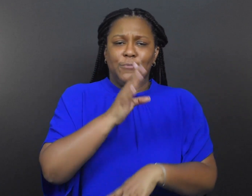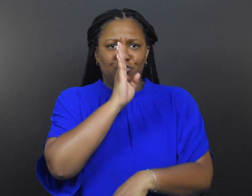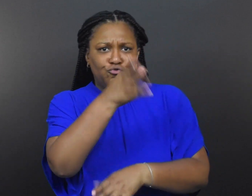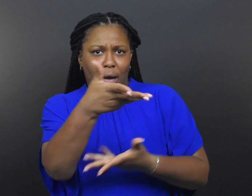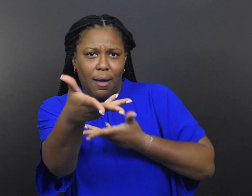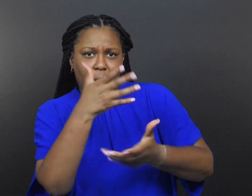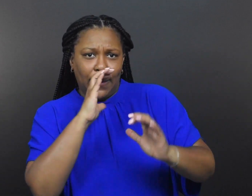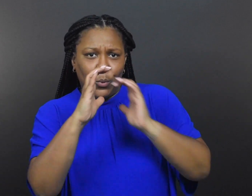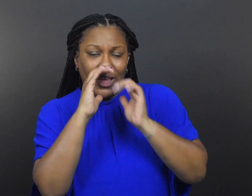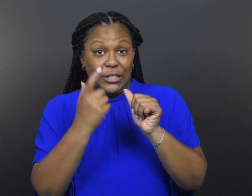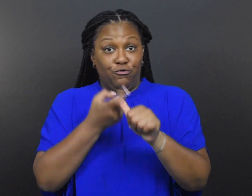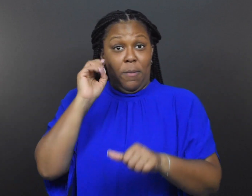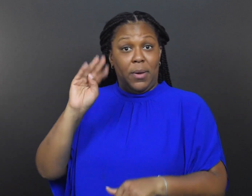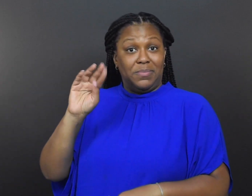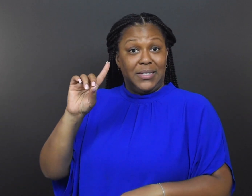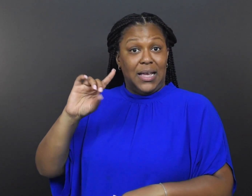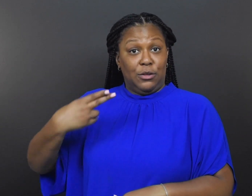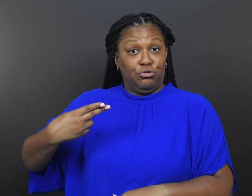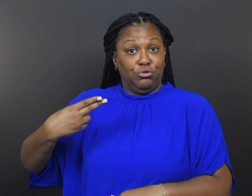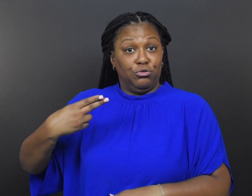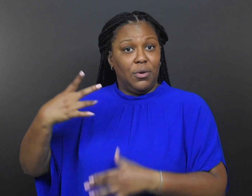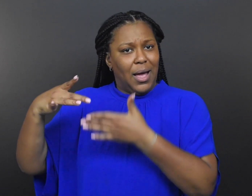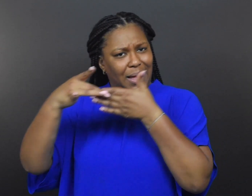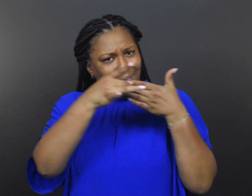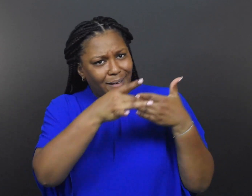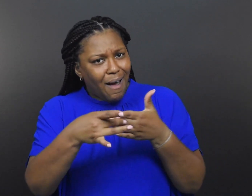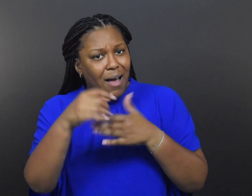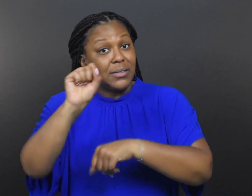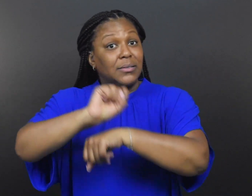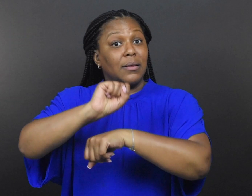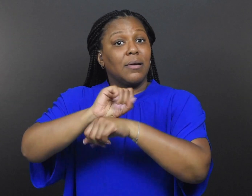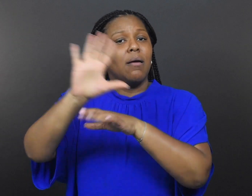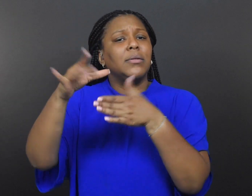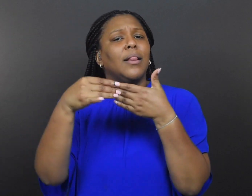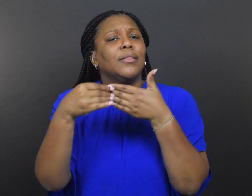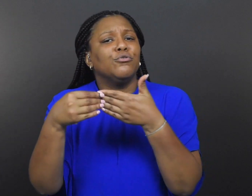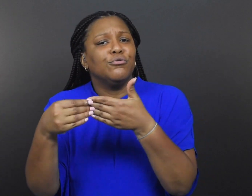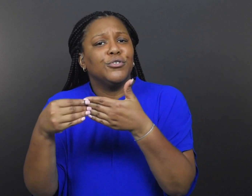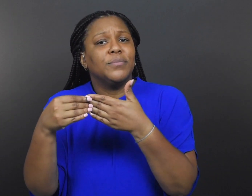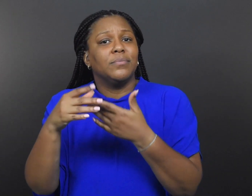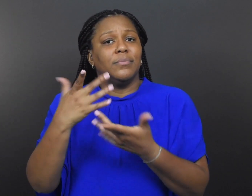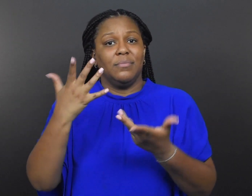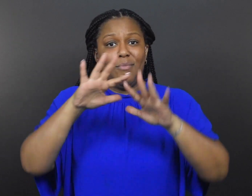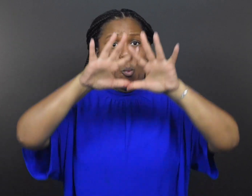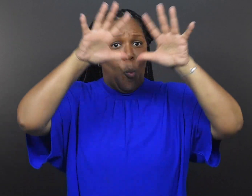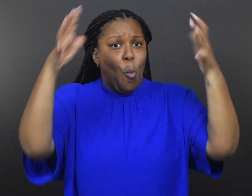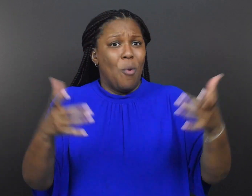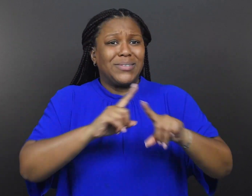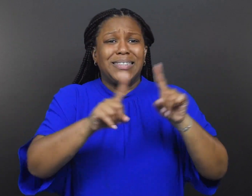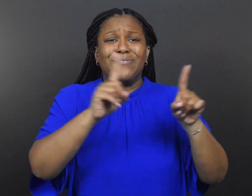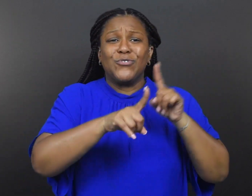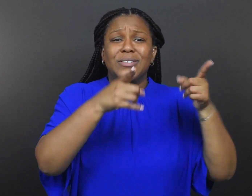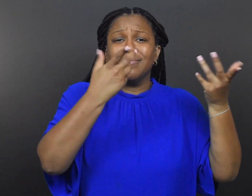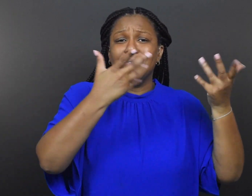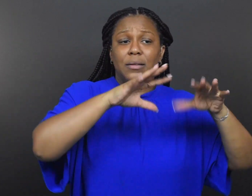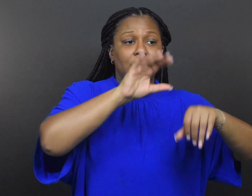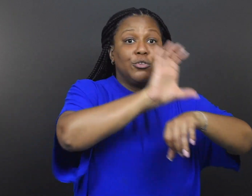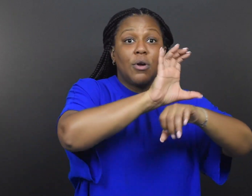from MDH guided the synods’ leadership across different congregations to make